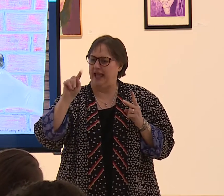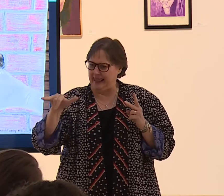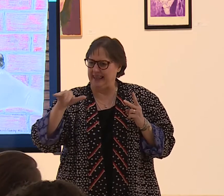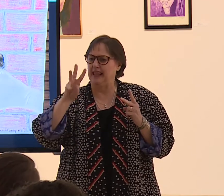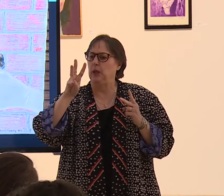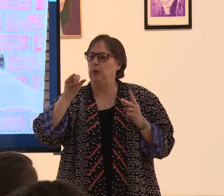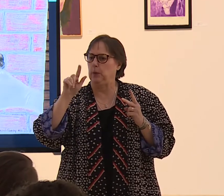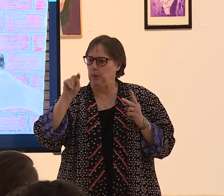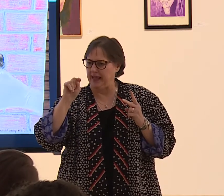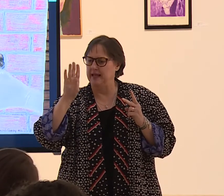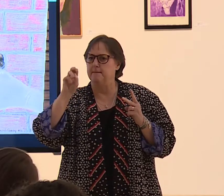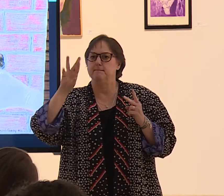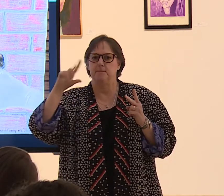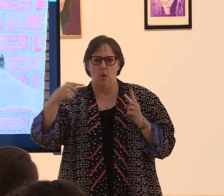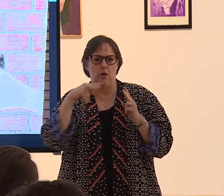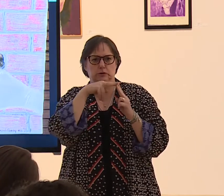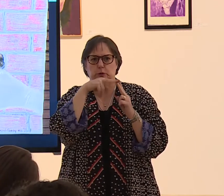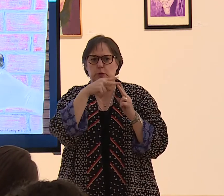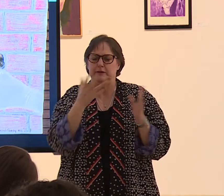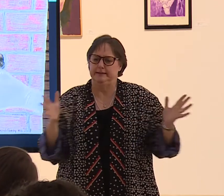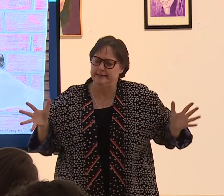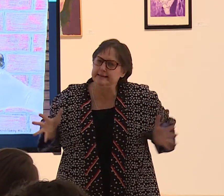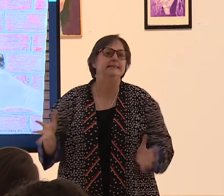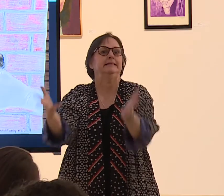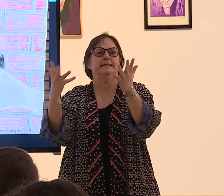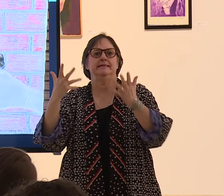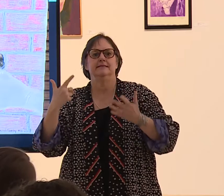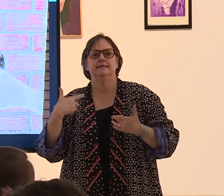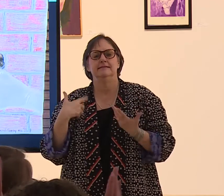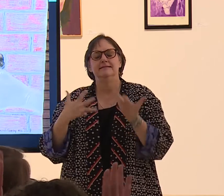Jennifer Witteborg, who really were very instrumental